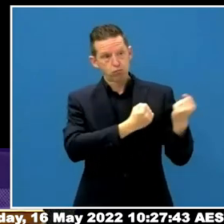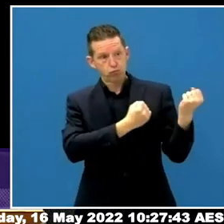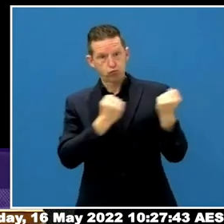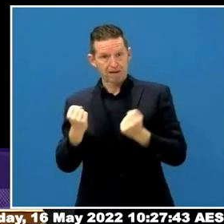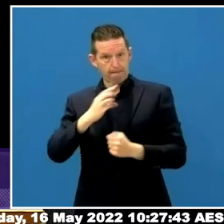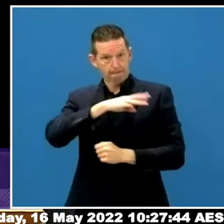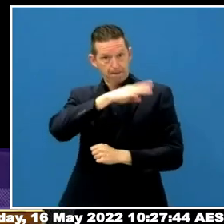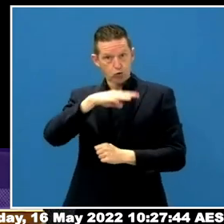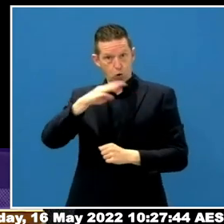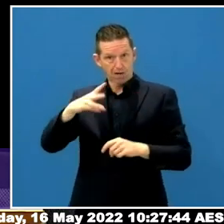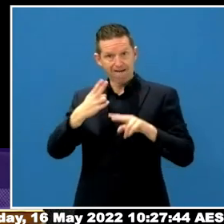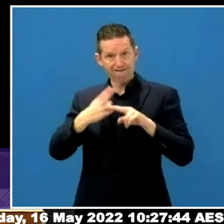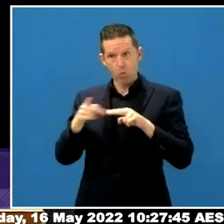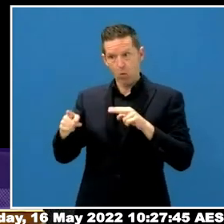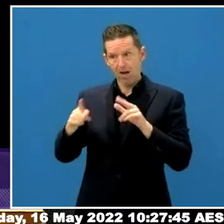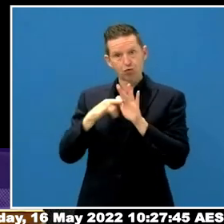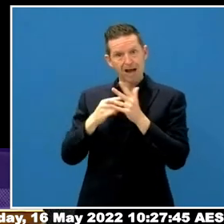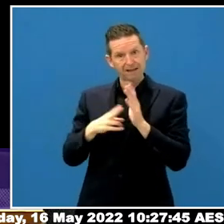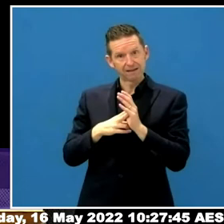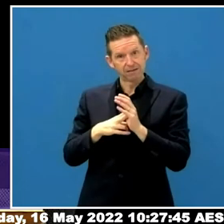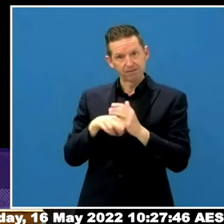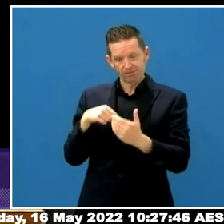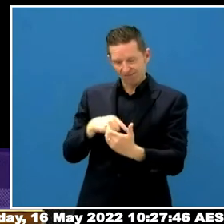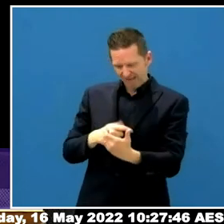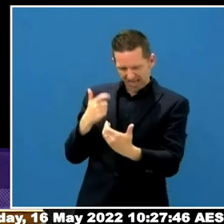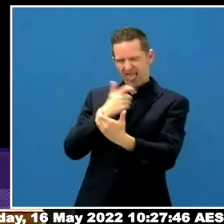and tells him he cannot have it, swearing at him in the process.